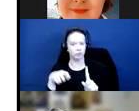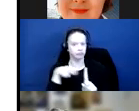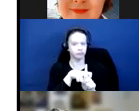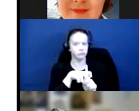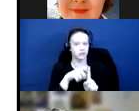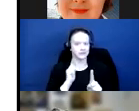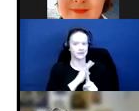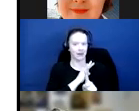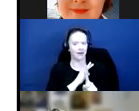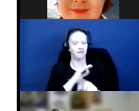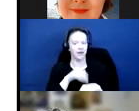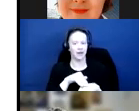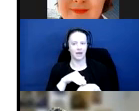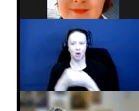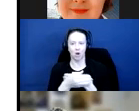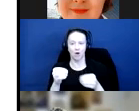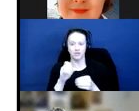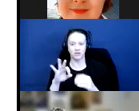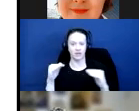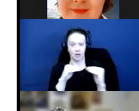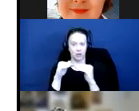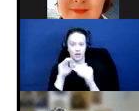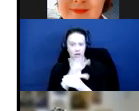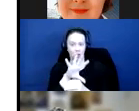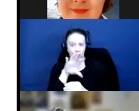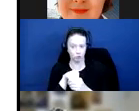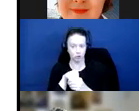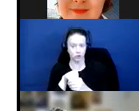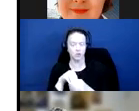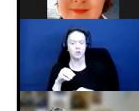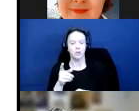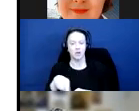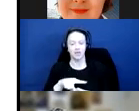at the Office of Equity and Inclusion, they can help you get connected